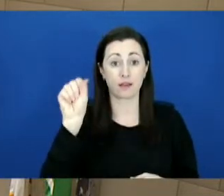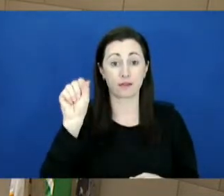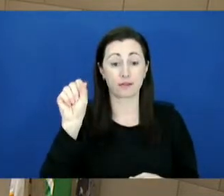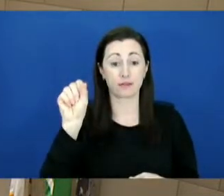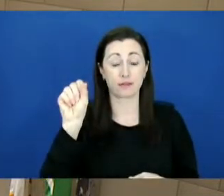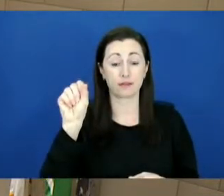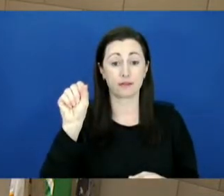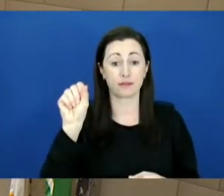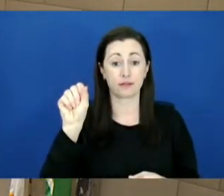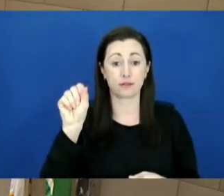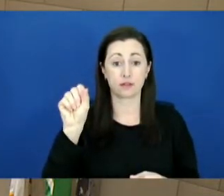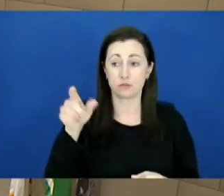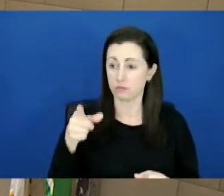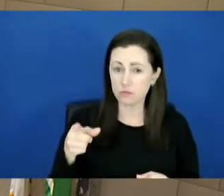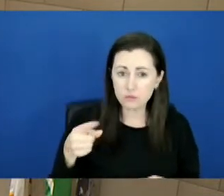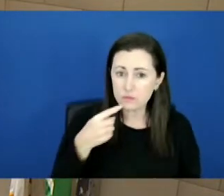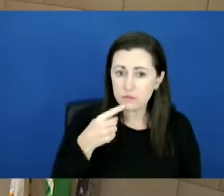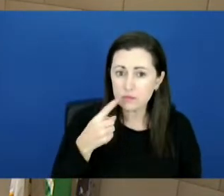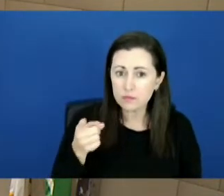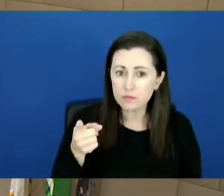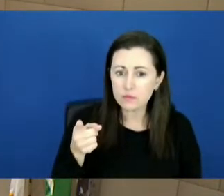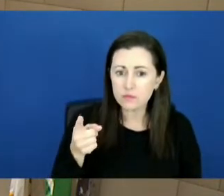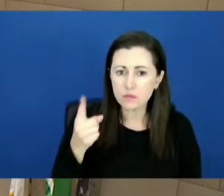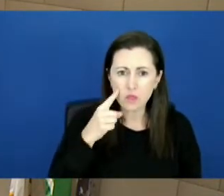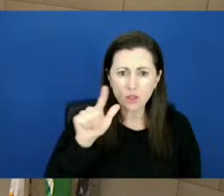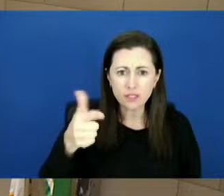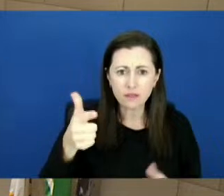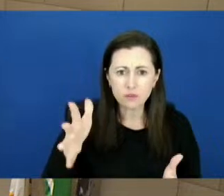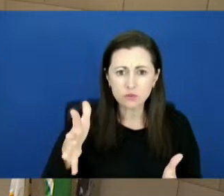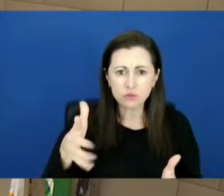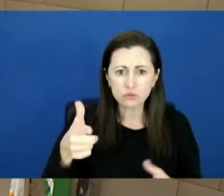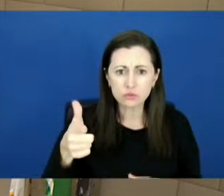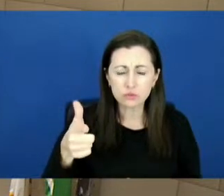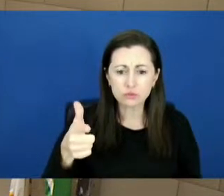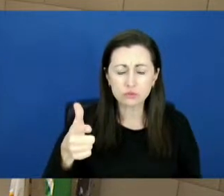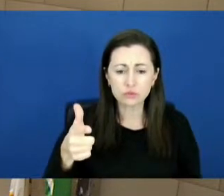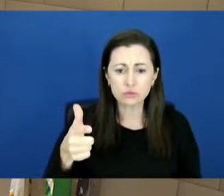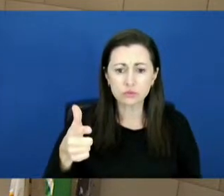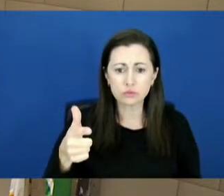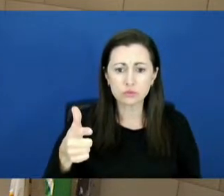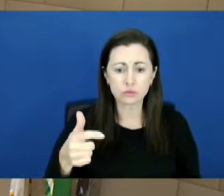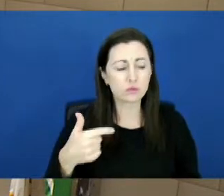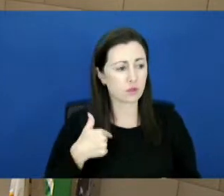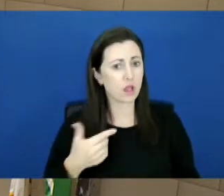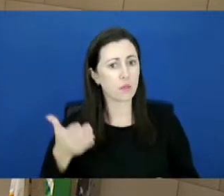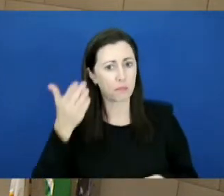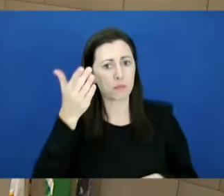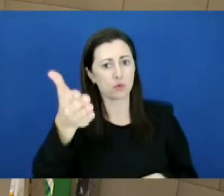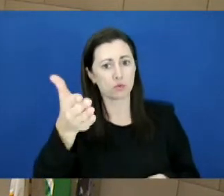MOVED AND SECONDED, ALL OF THOSE